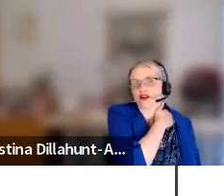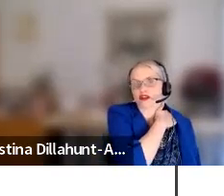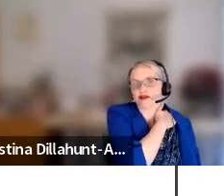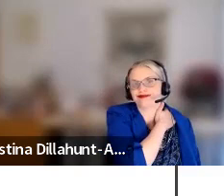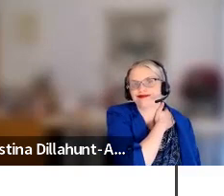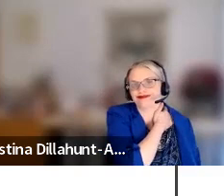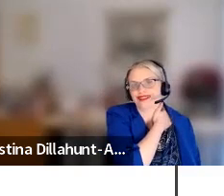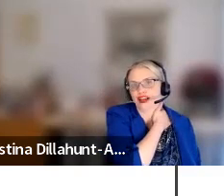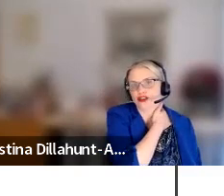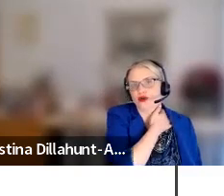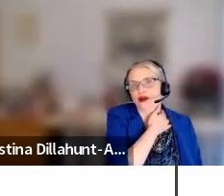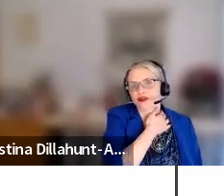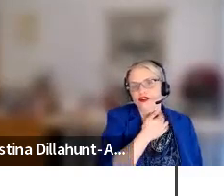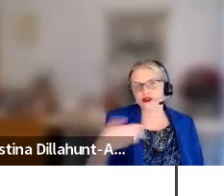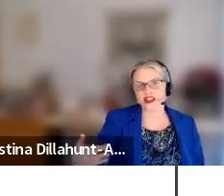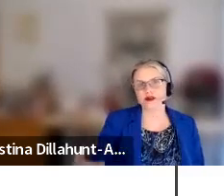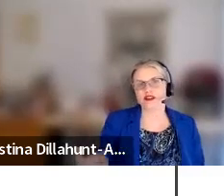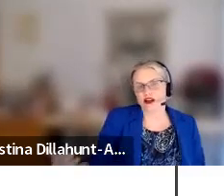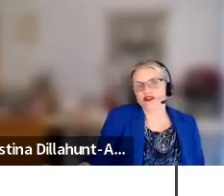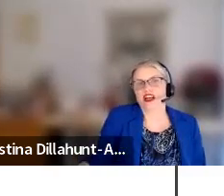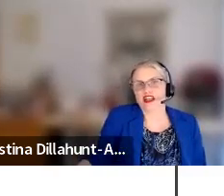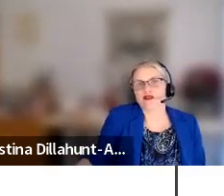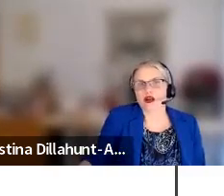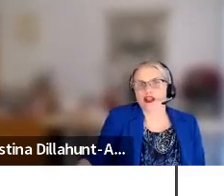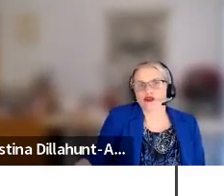Well, they've never been screened for brain injury. So, whoever is treating them is not understanding they have a brain injury.